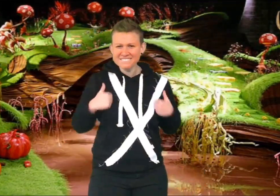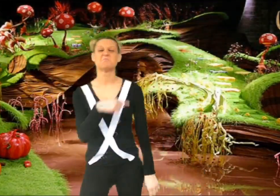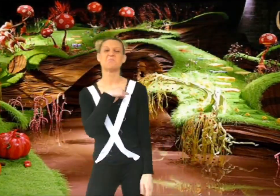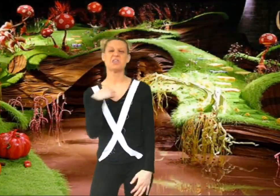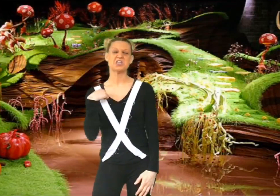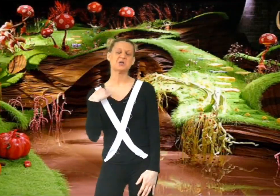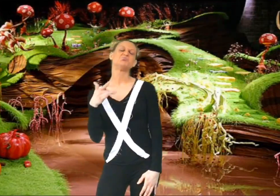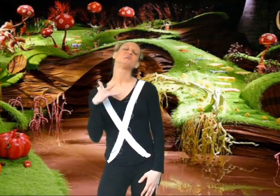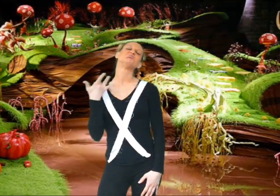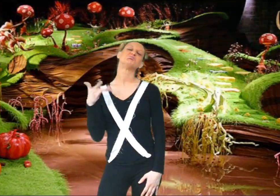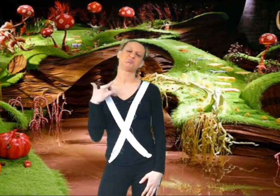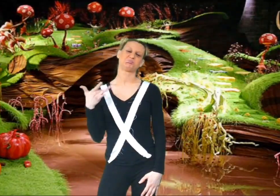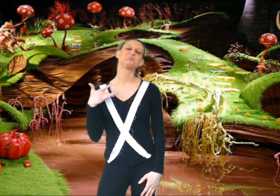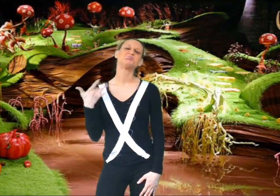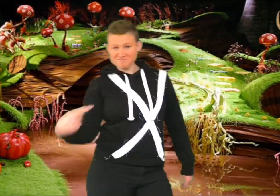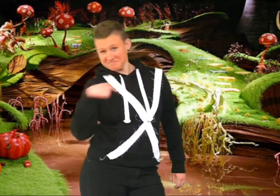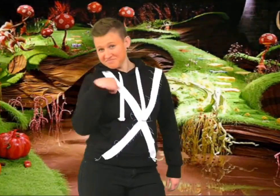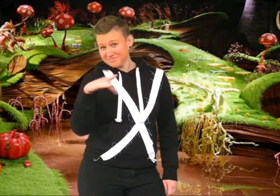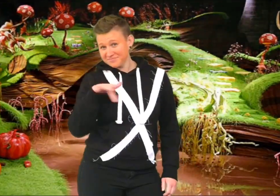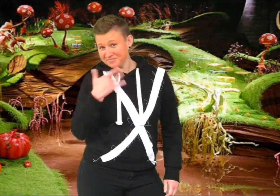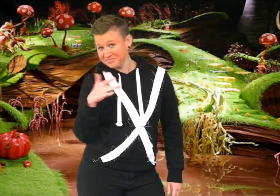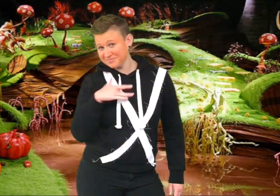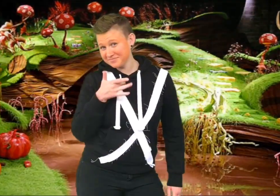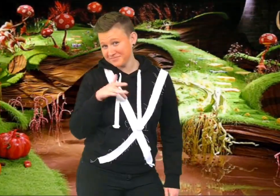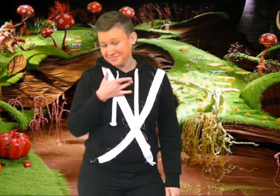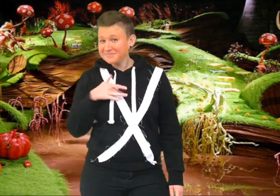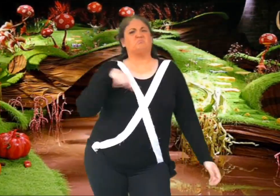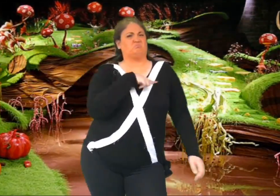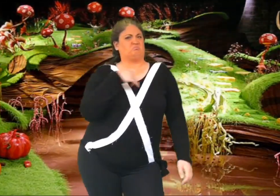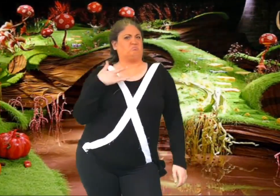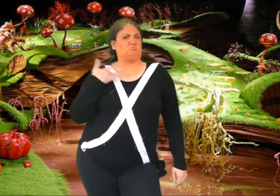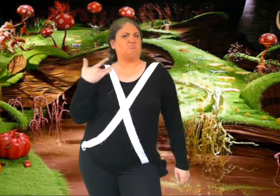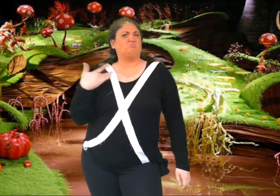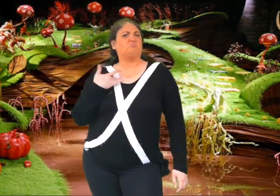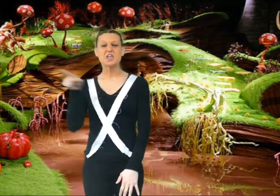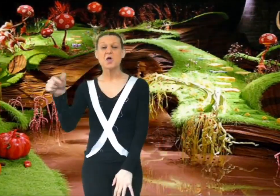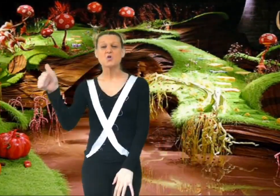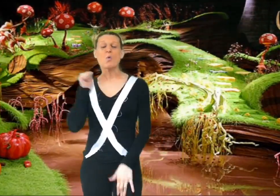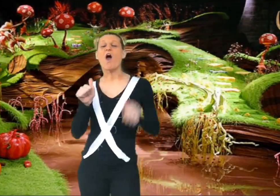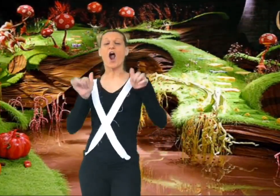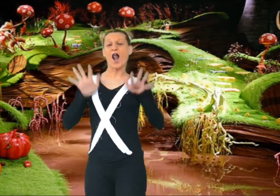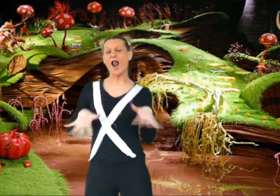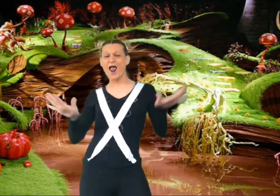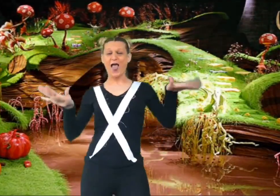We’re positive he’d never give